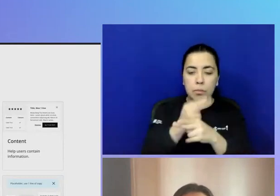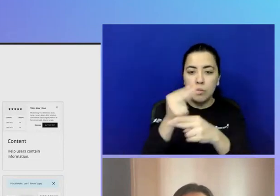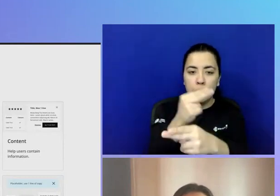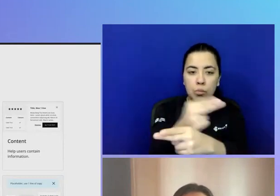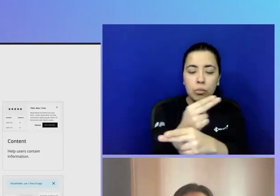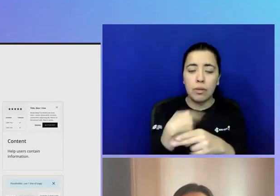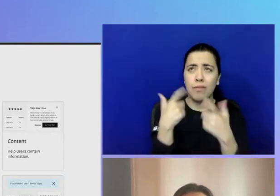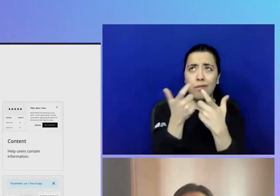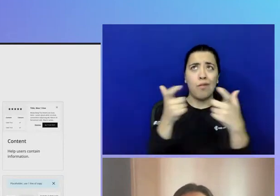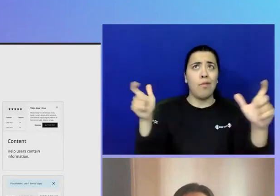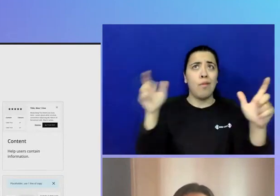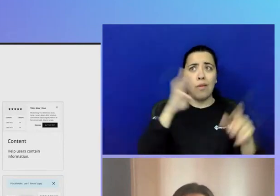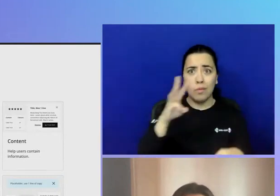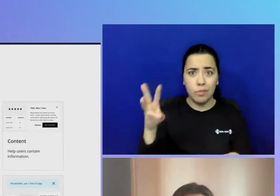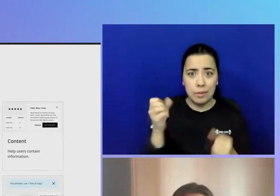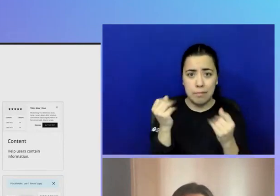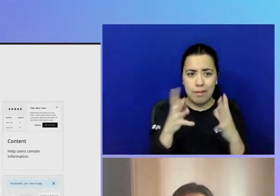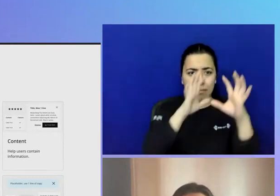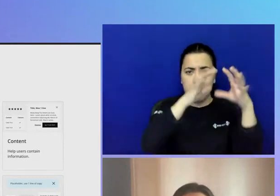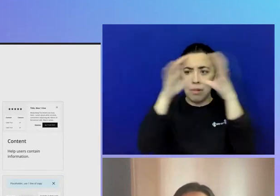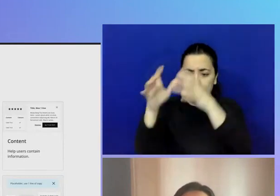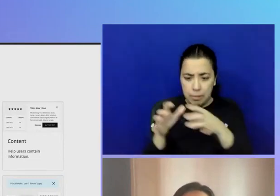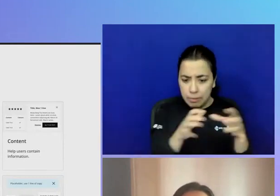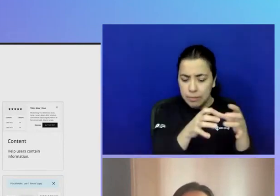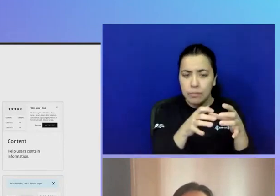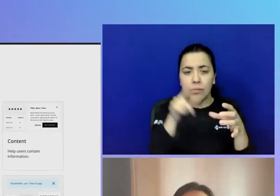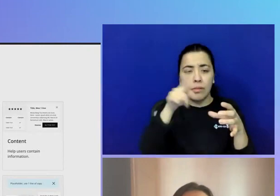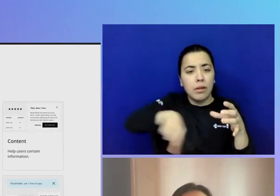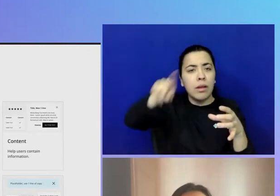includes foundational elements such as color, typography, icon,